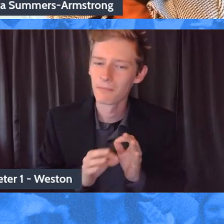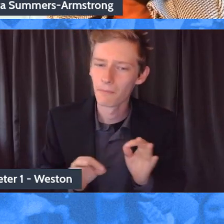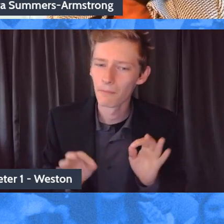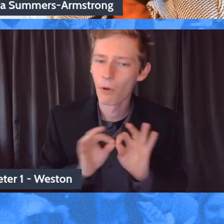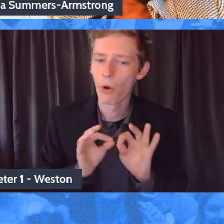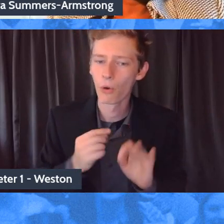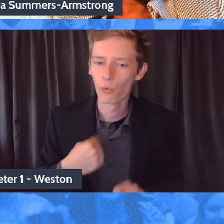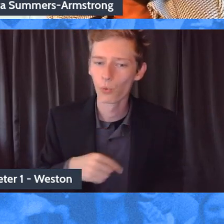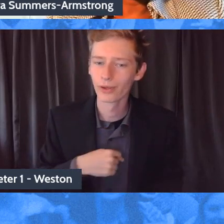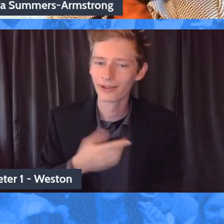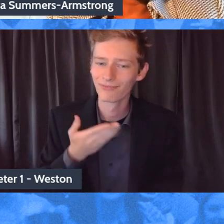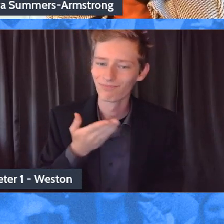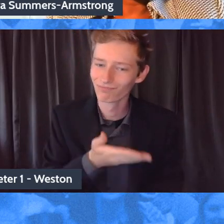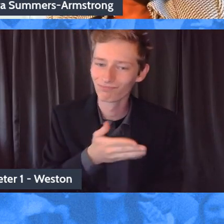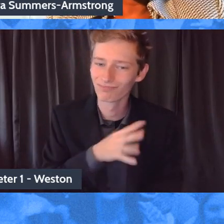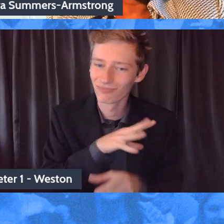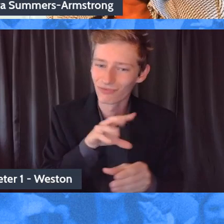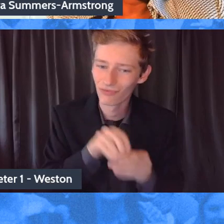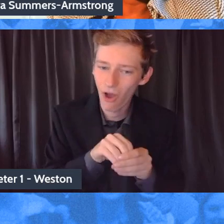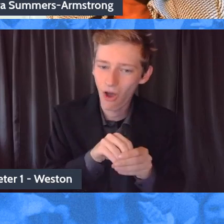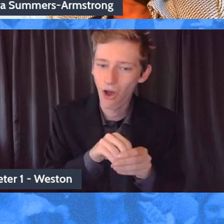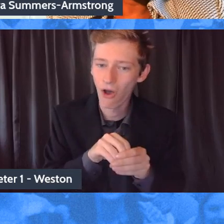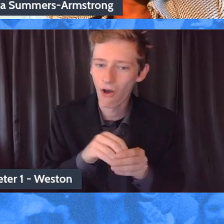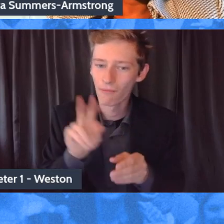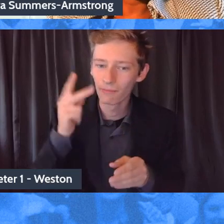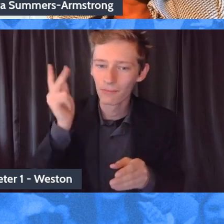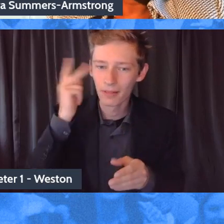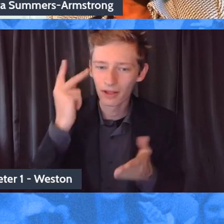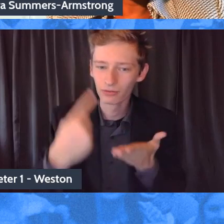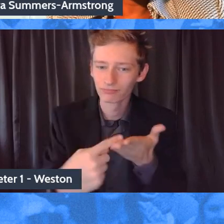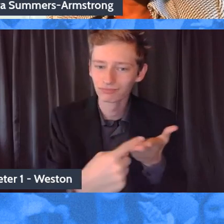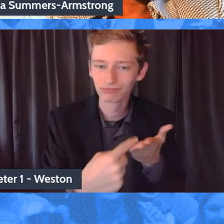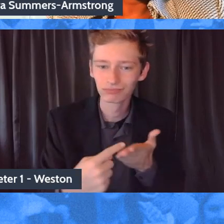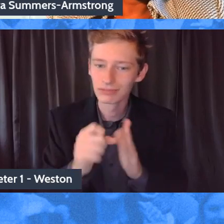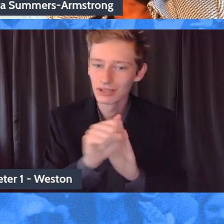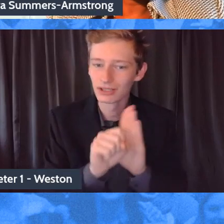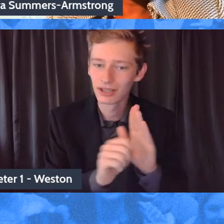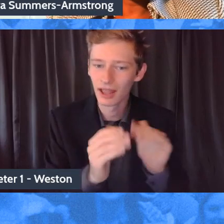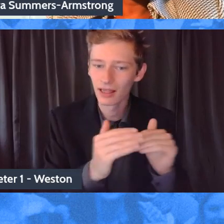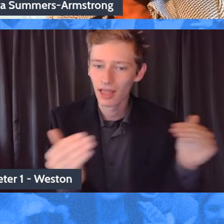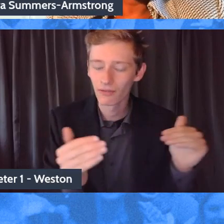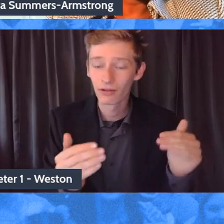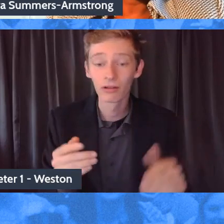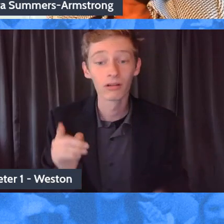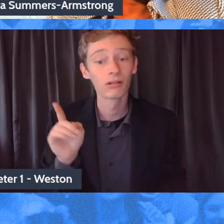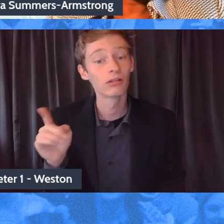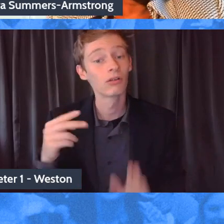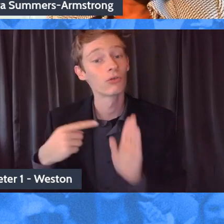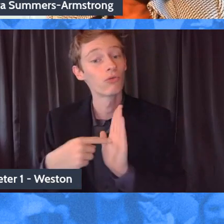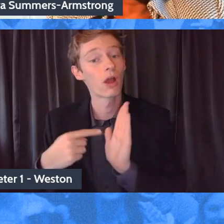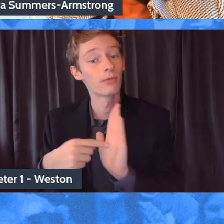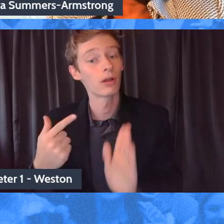Representative Gonzalez just said a minute ago, that there are so many issues that if she had not brought them up,